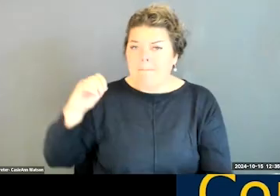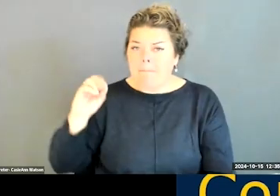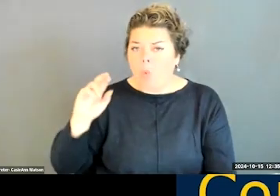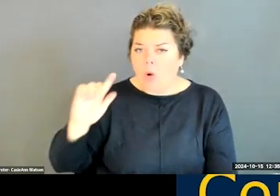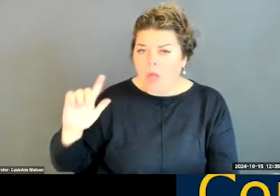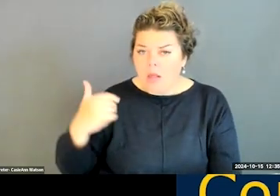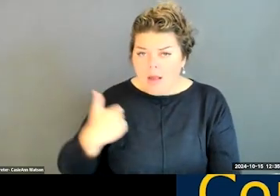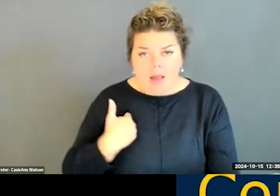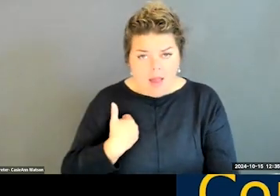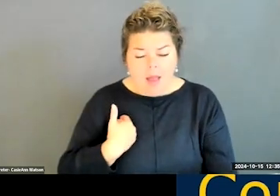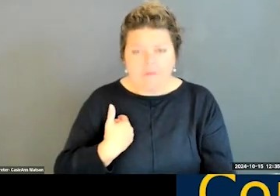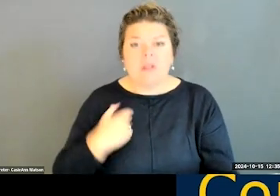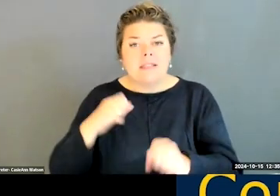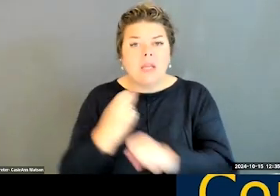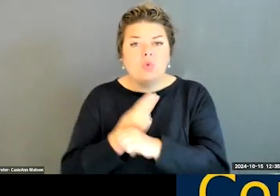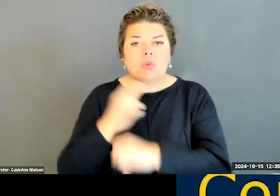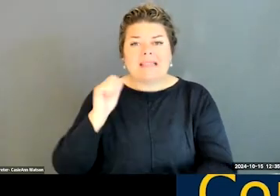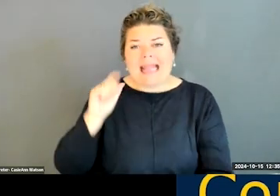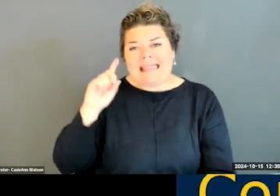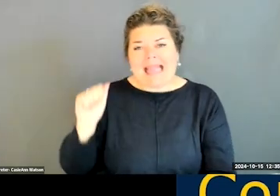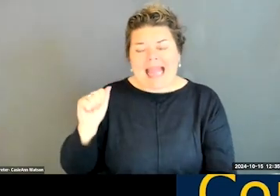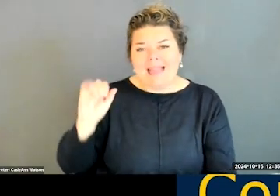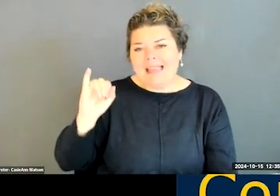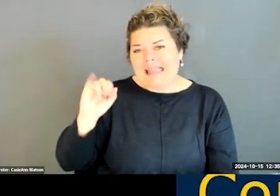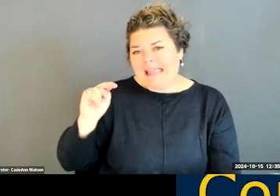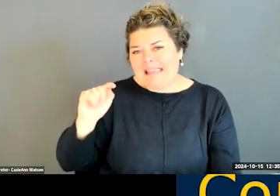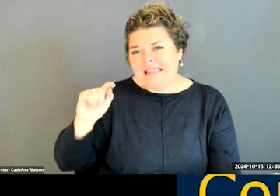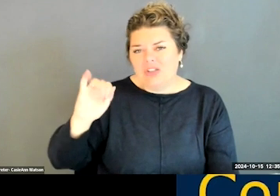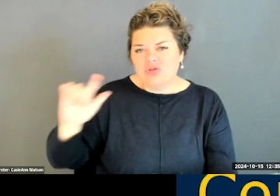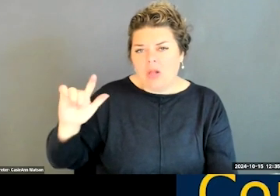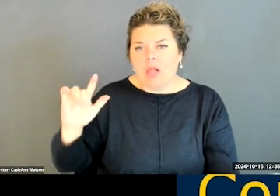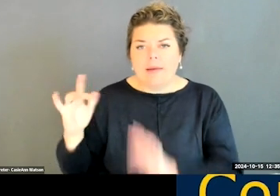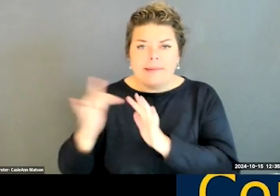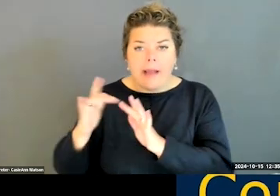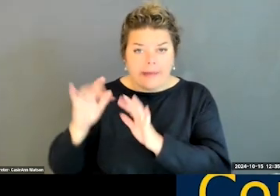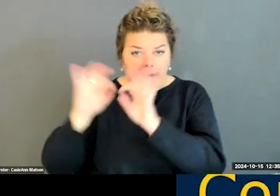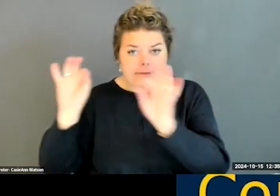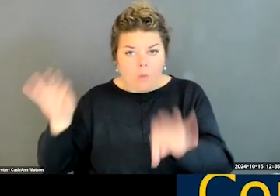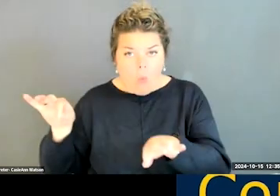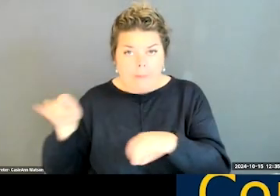You can use the ADA initial contact form to talk to us about workplace accommodations,